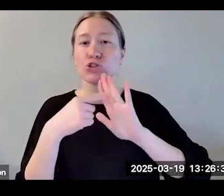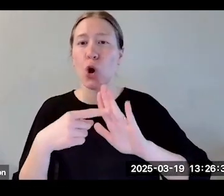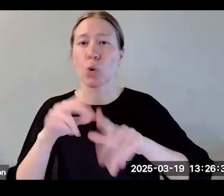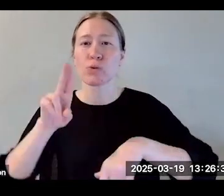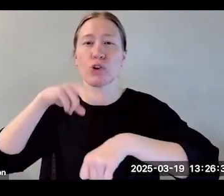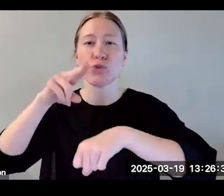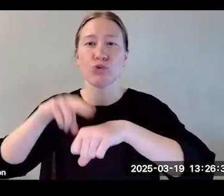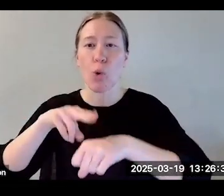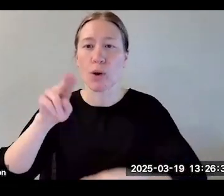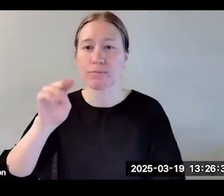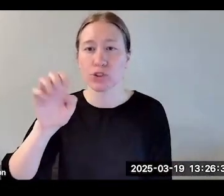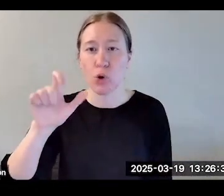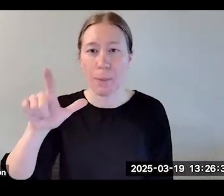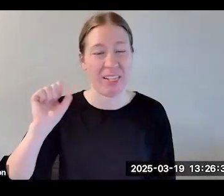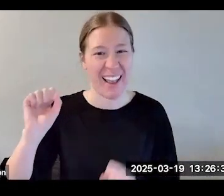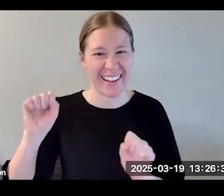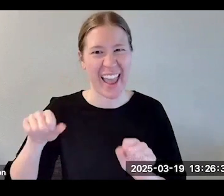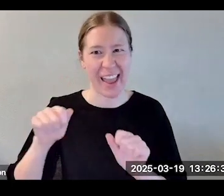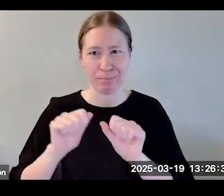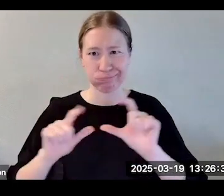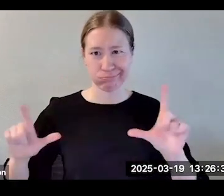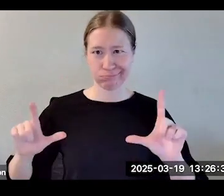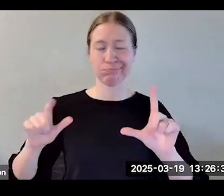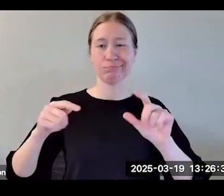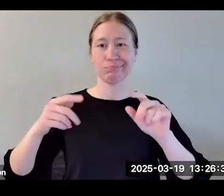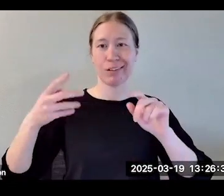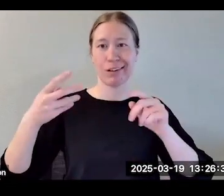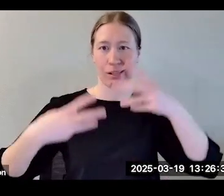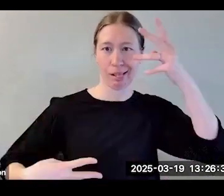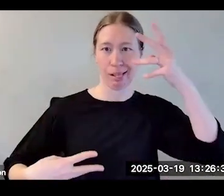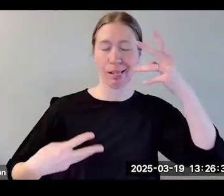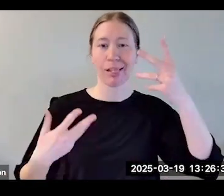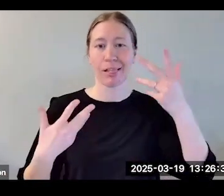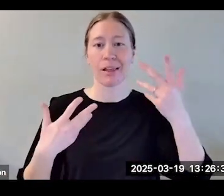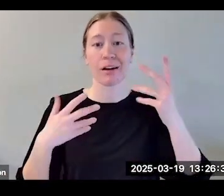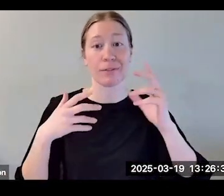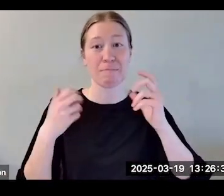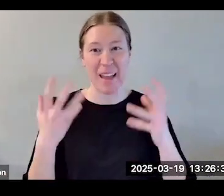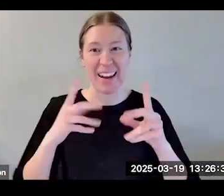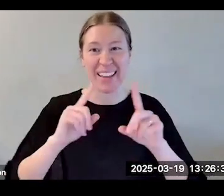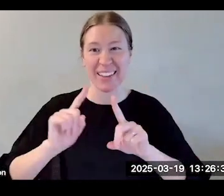We can actually expand this out, and you can see that there's a variety of ways we can edit this text.